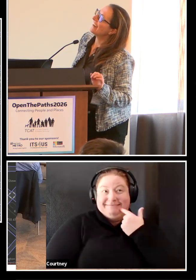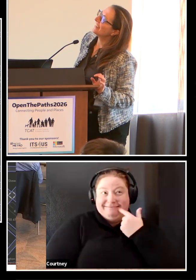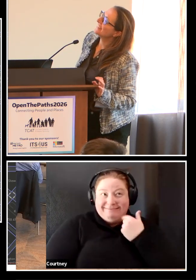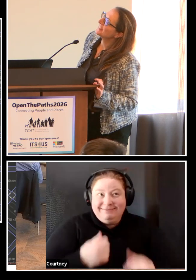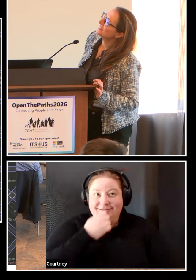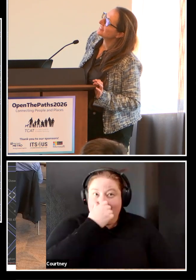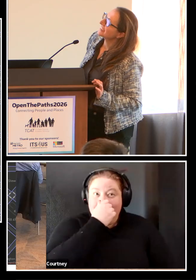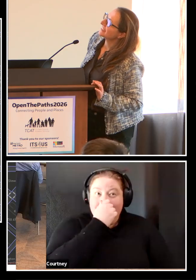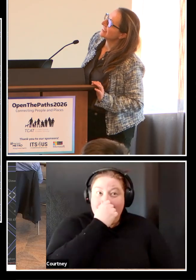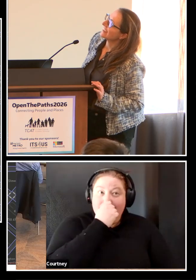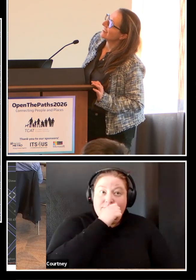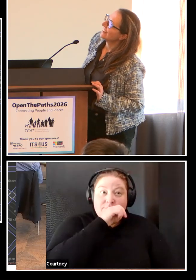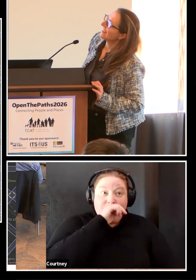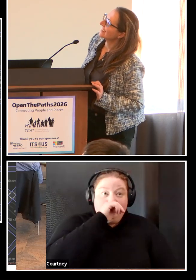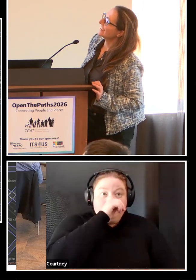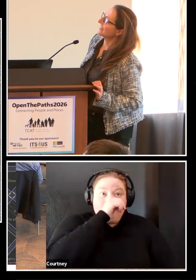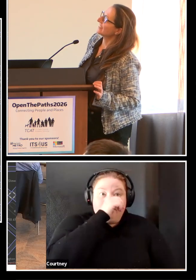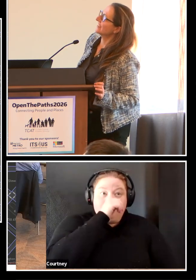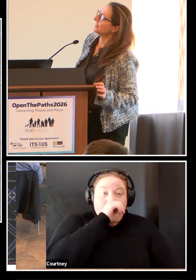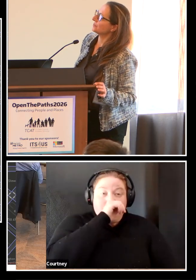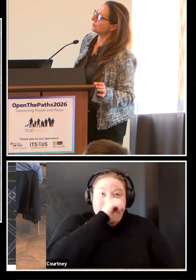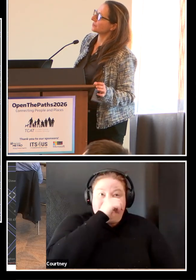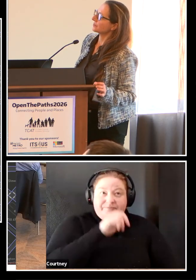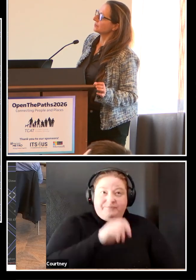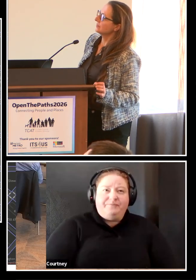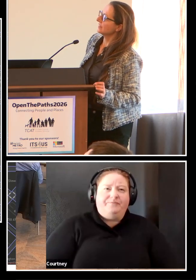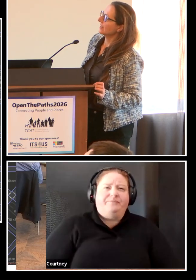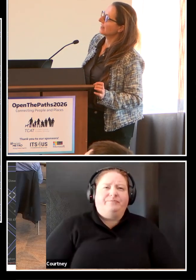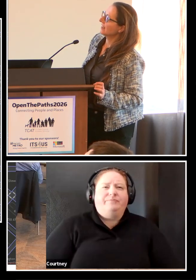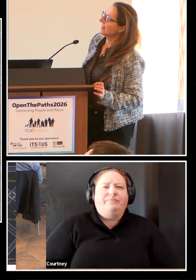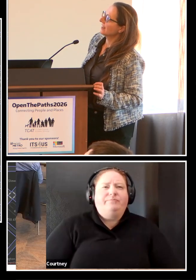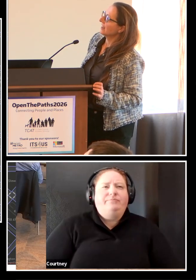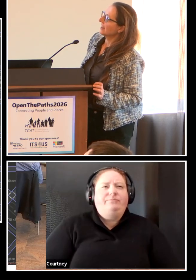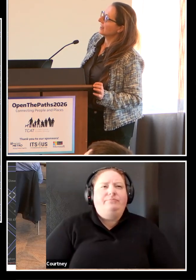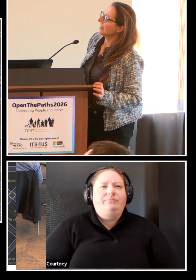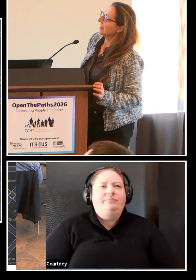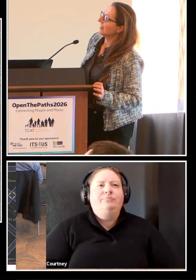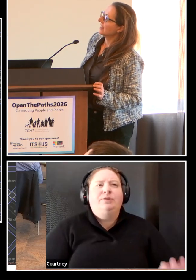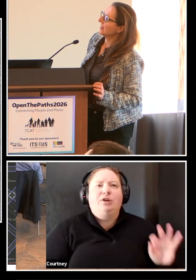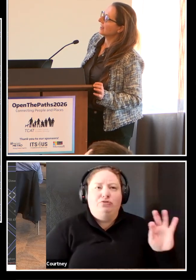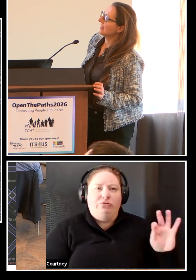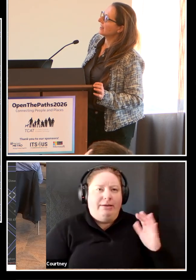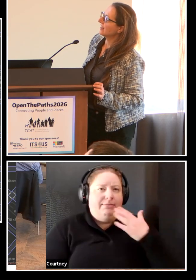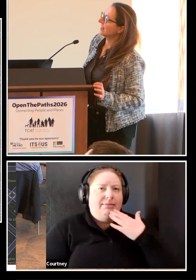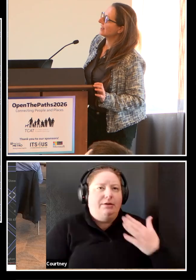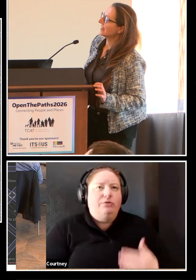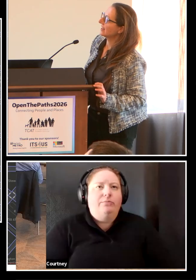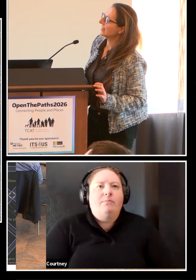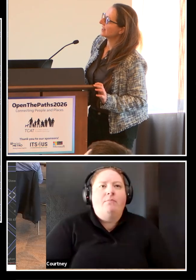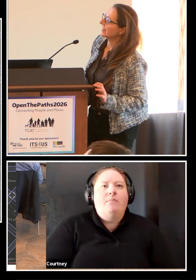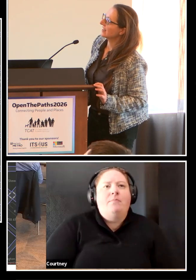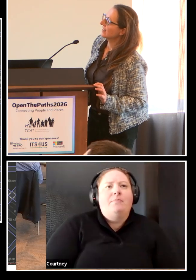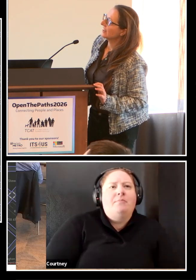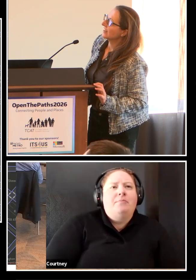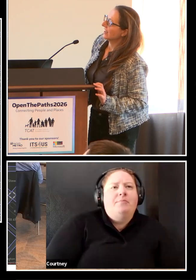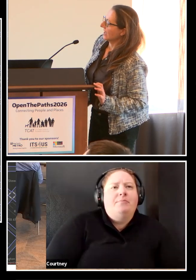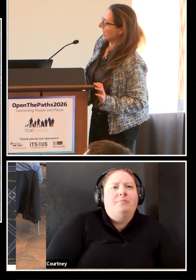Um, great. Thank you.